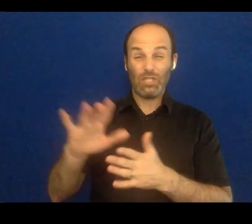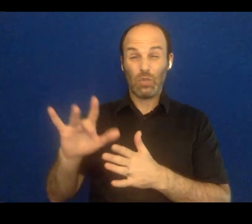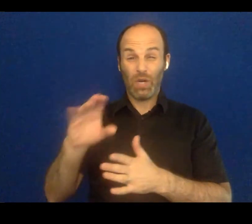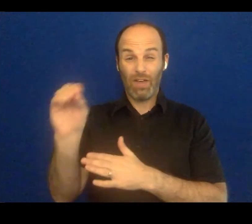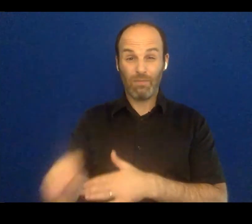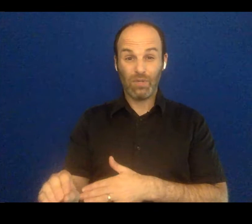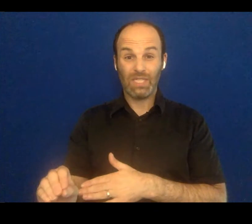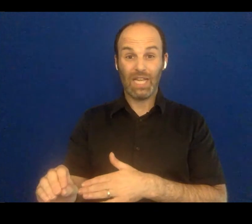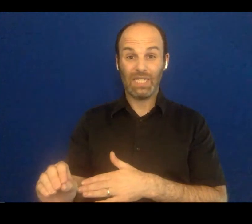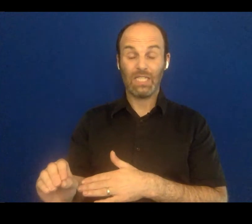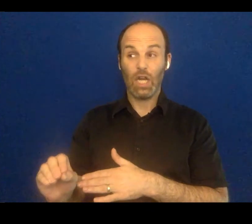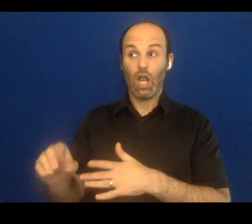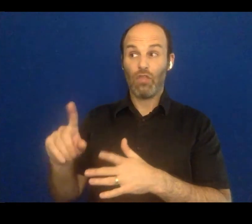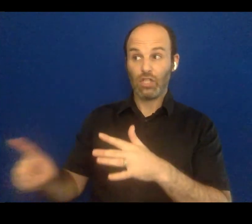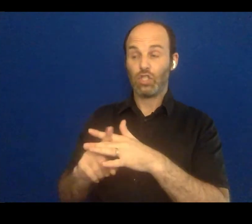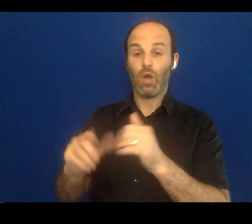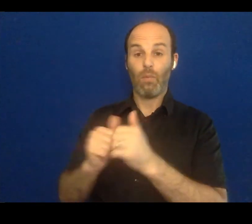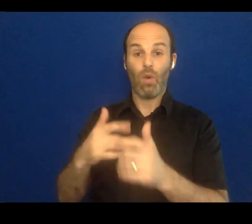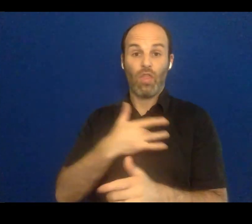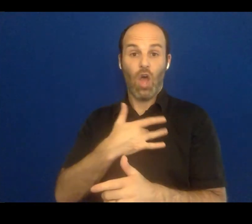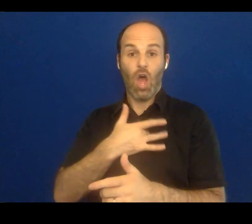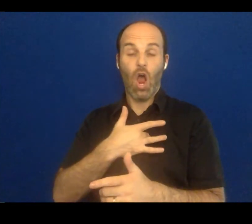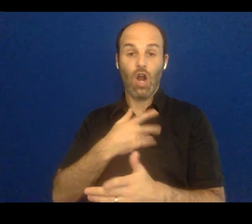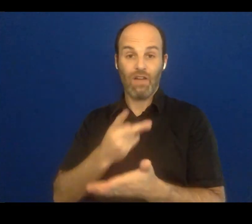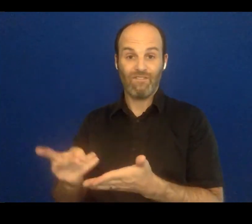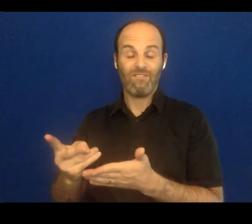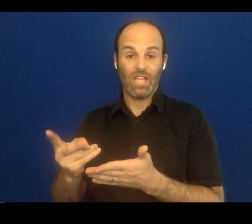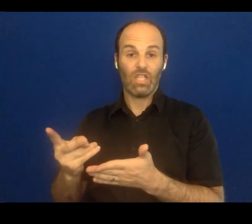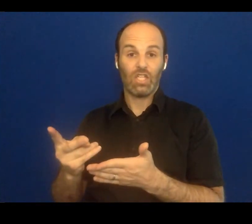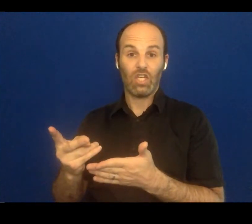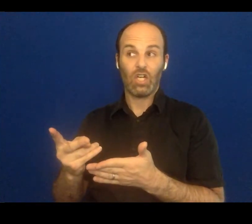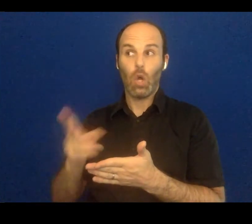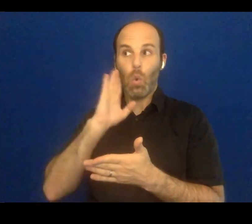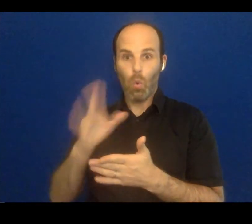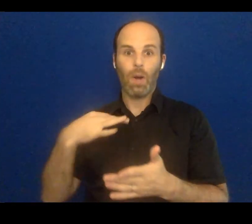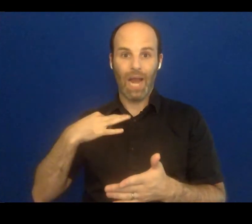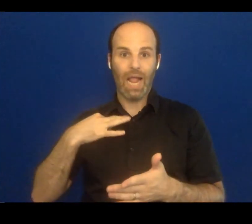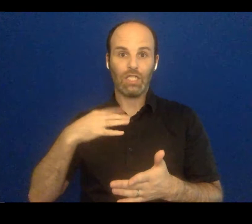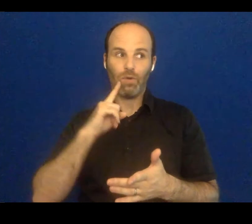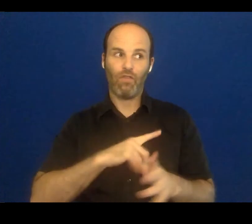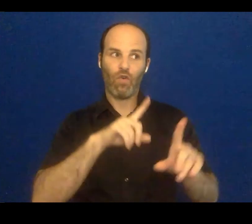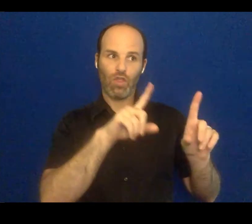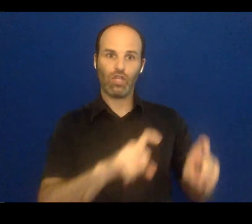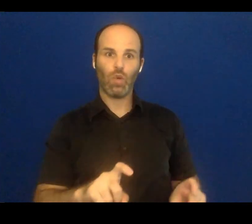THE POPULATION WOULD HAVE BEEN ELIGIBLE FOR THE TRIALS THAT IS DETERMINES THE MEDICATIONS AND